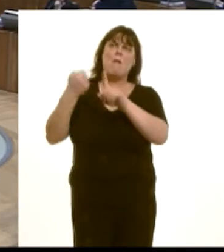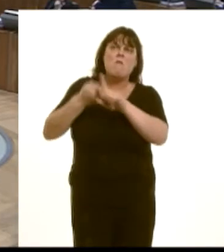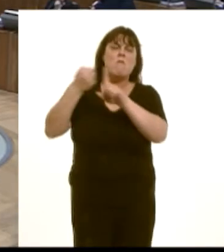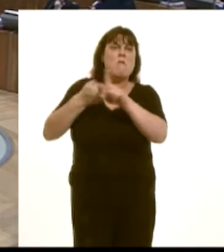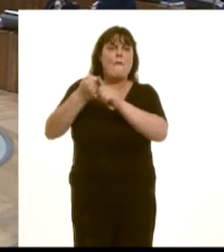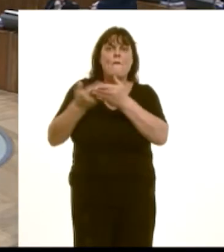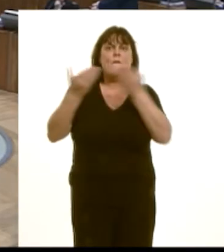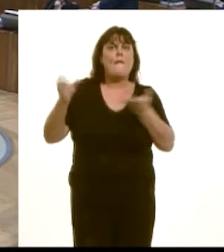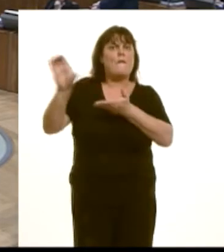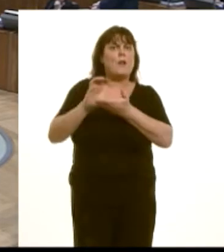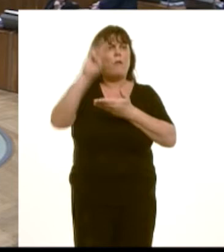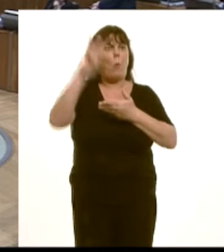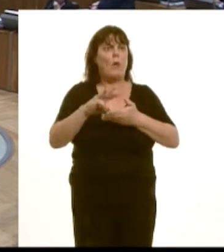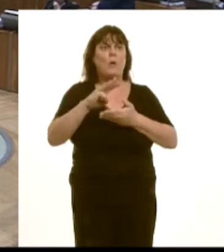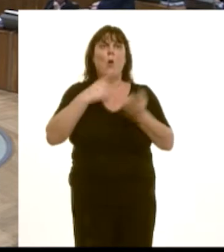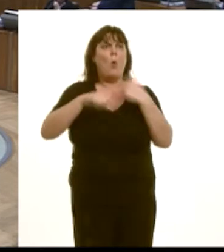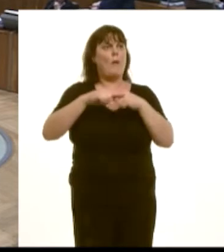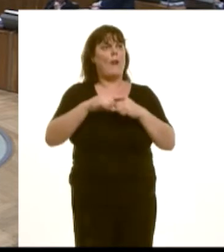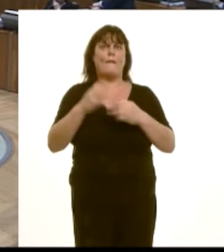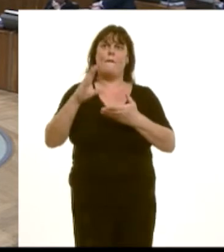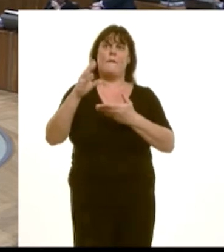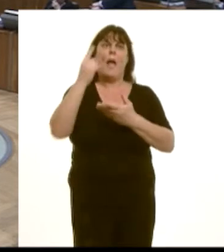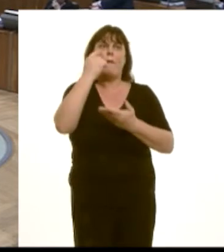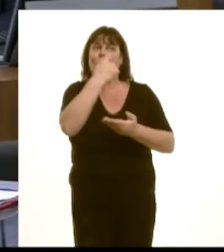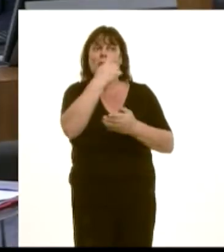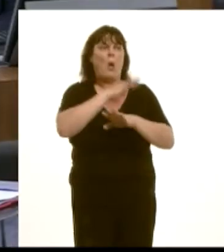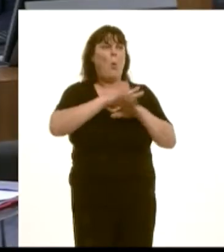done it on the basis of evidence and not on the basis of fantasy, which is where she has